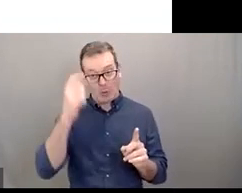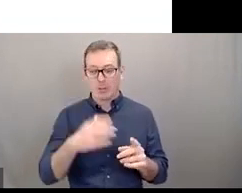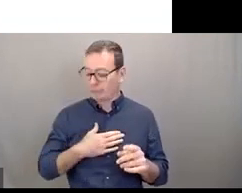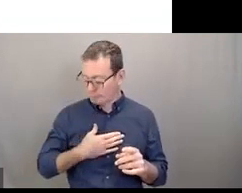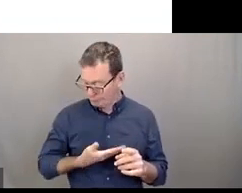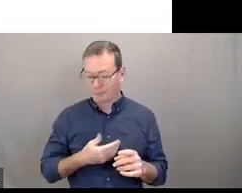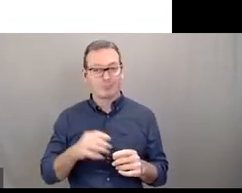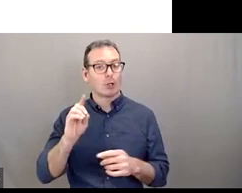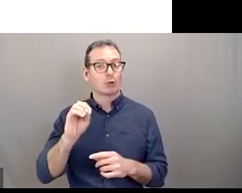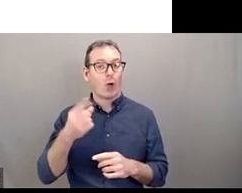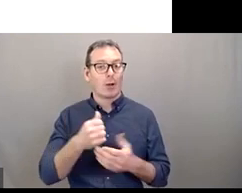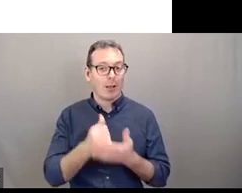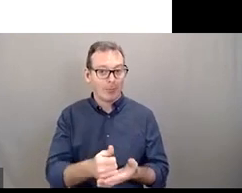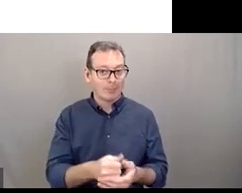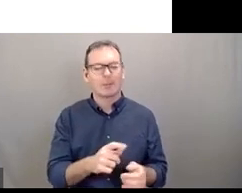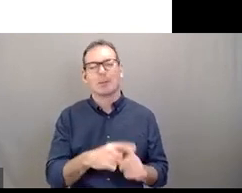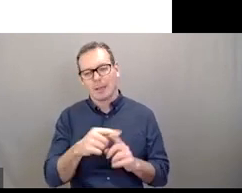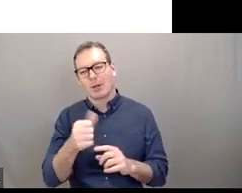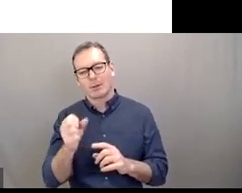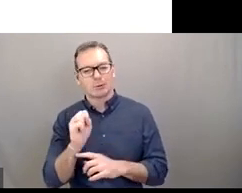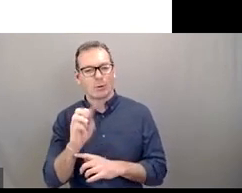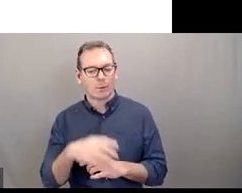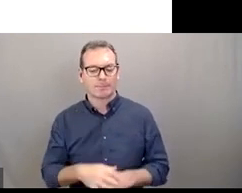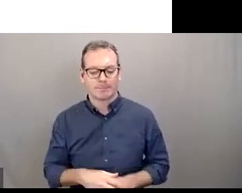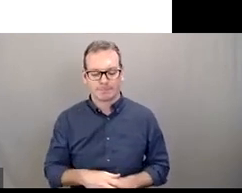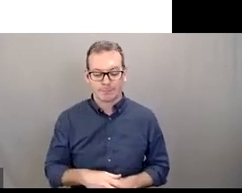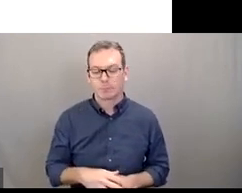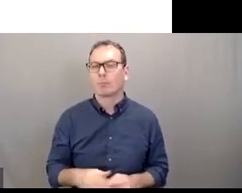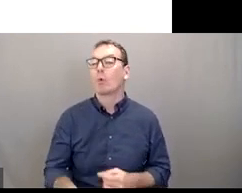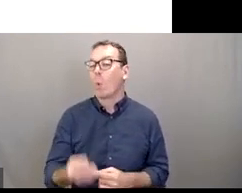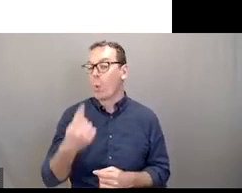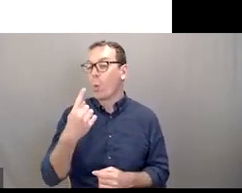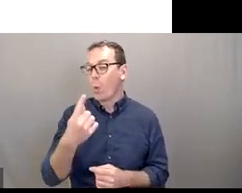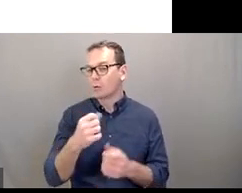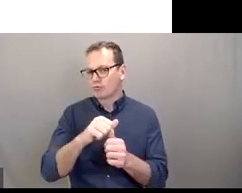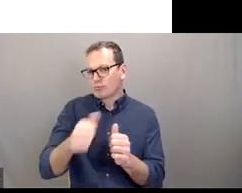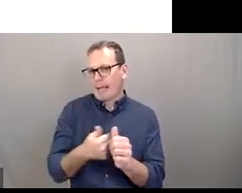one thing that helped with that we had a doctor and we also had a specialist that gave letters